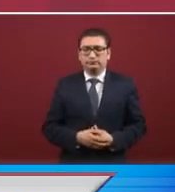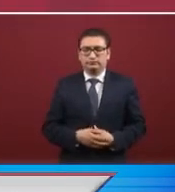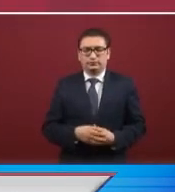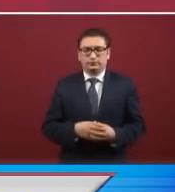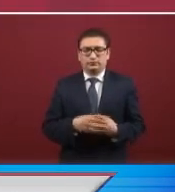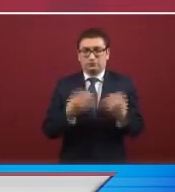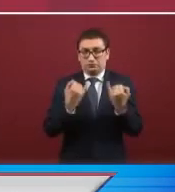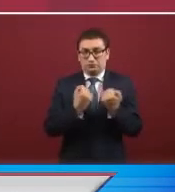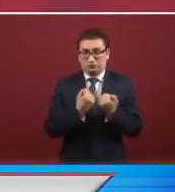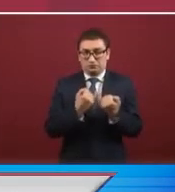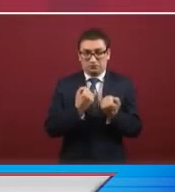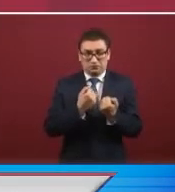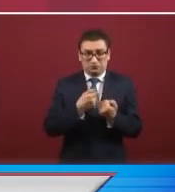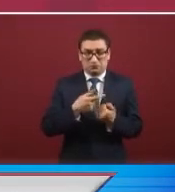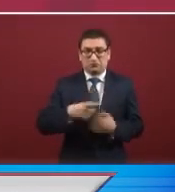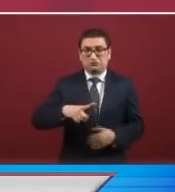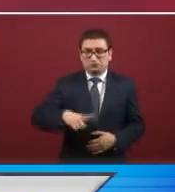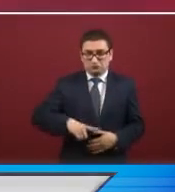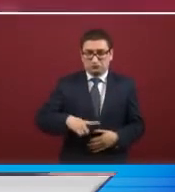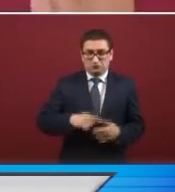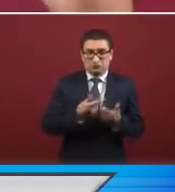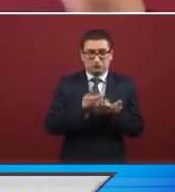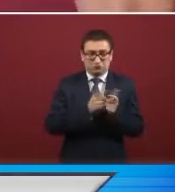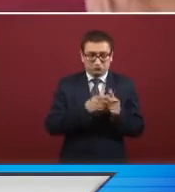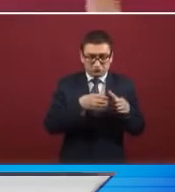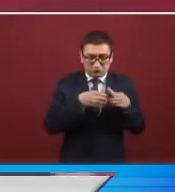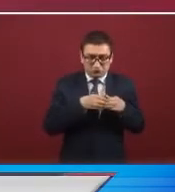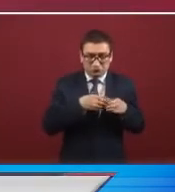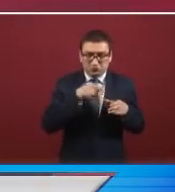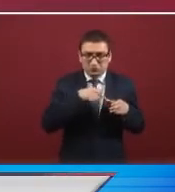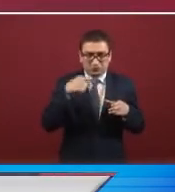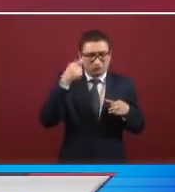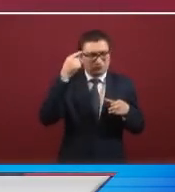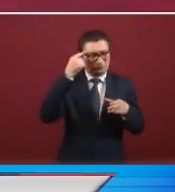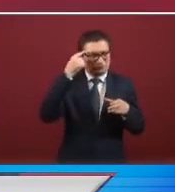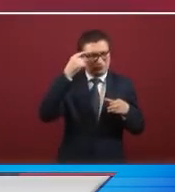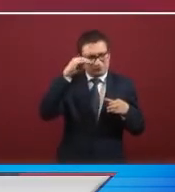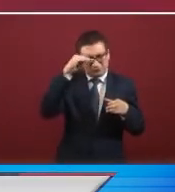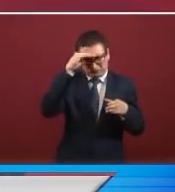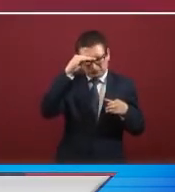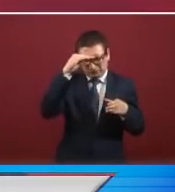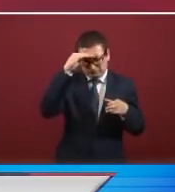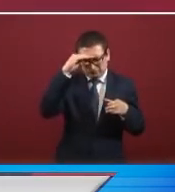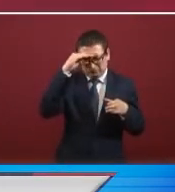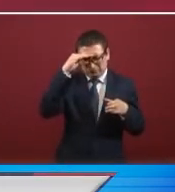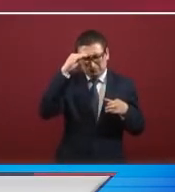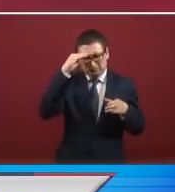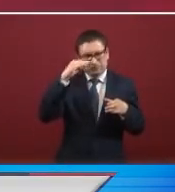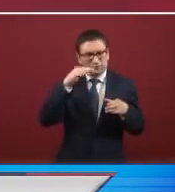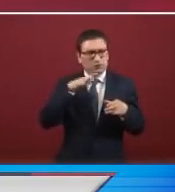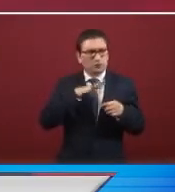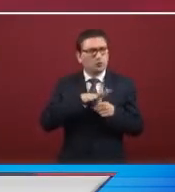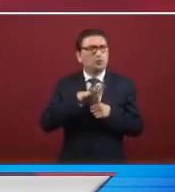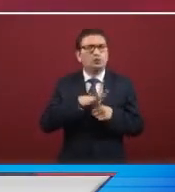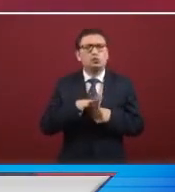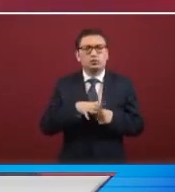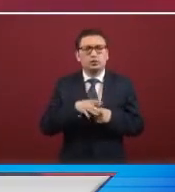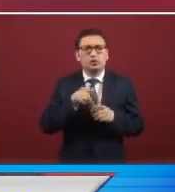There are already 400 thousand young people in the "Young Building the Future Plan" The Planting Life Program carries a 70% advance